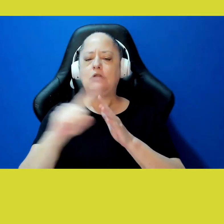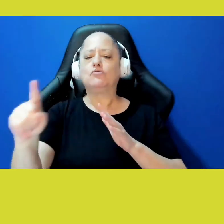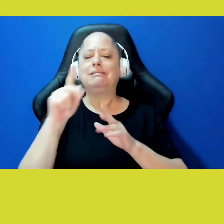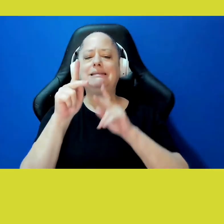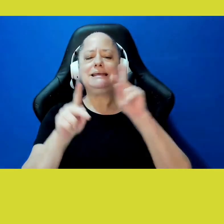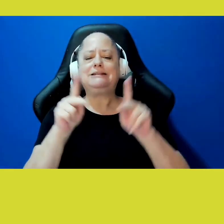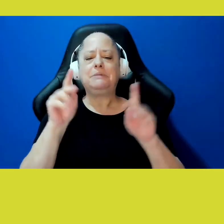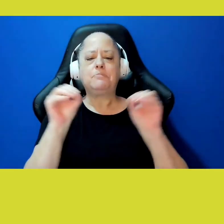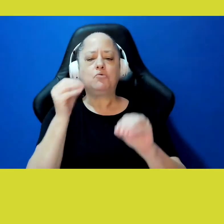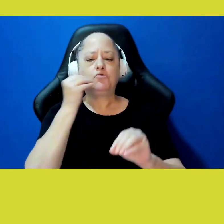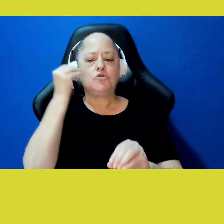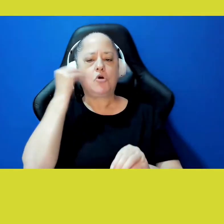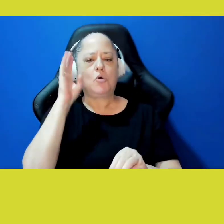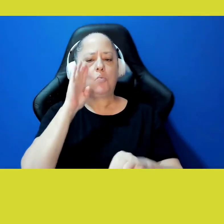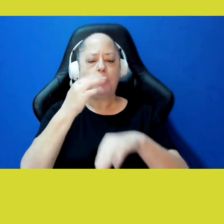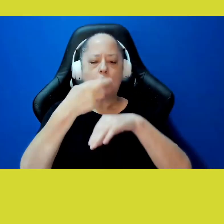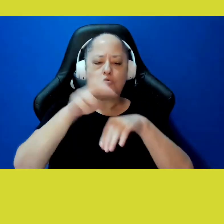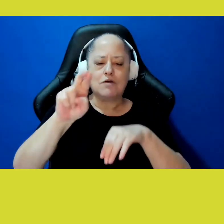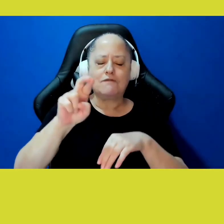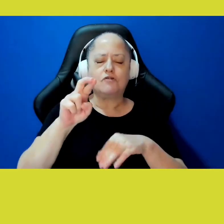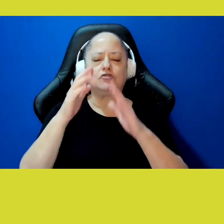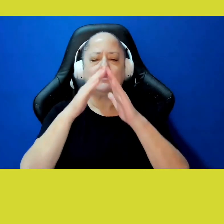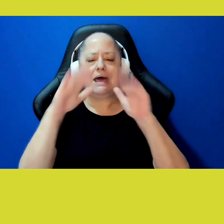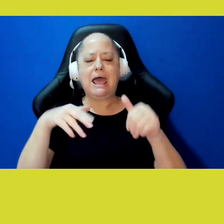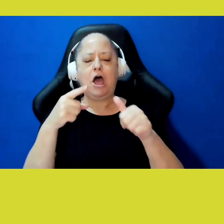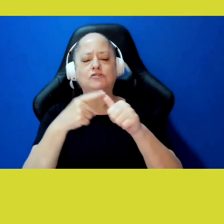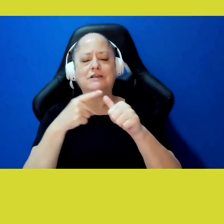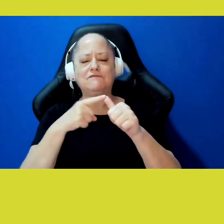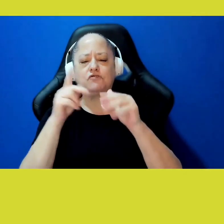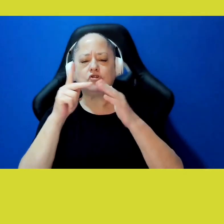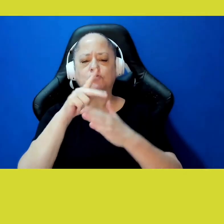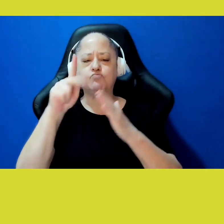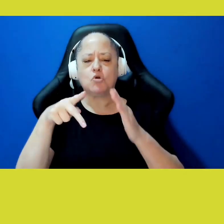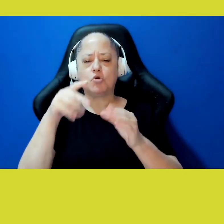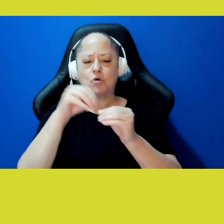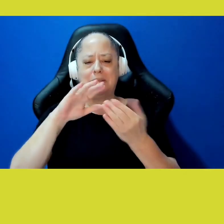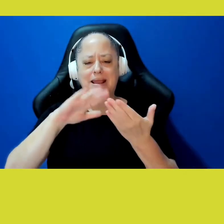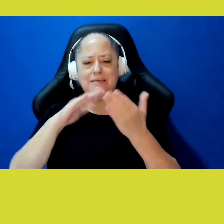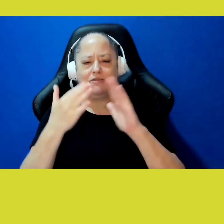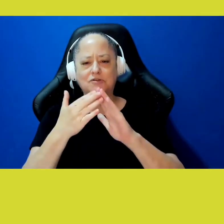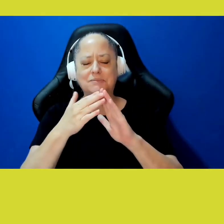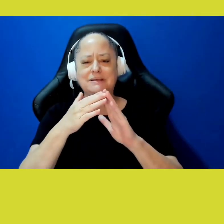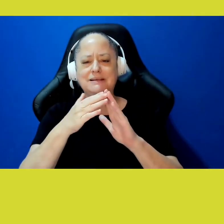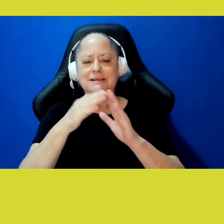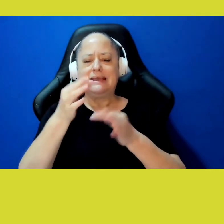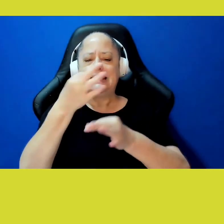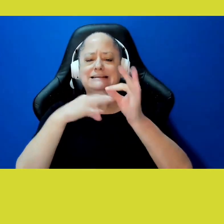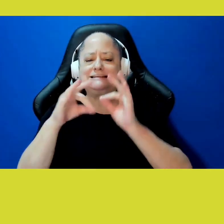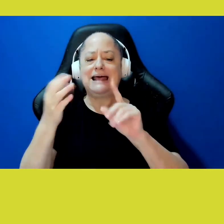refer them to a Housing First program in our community. So instead of arresting people, people will call the Housing First program.